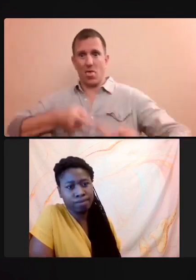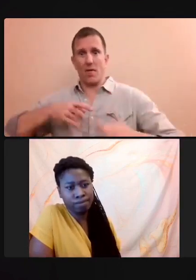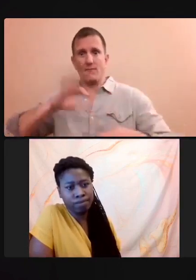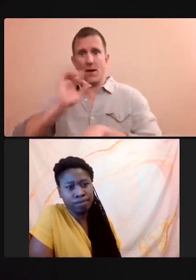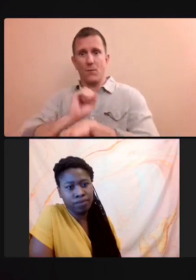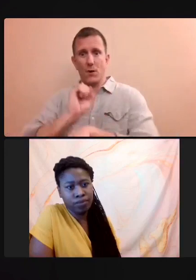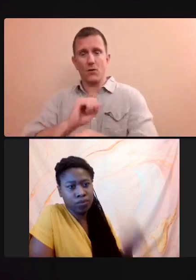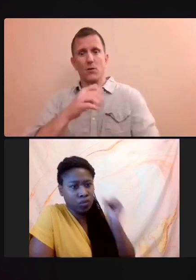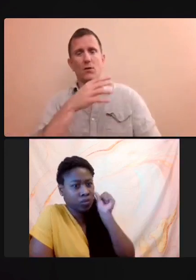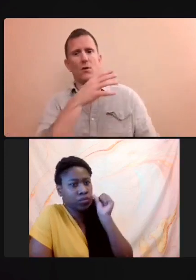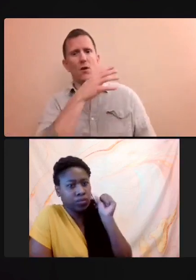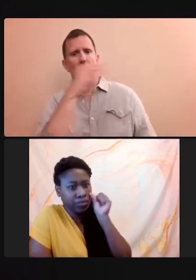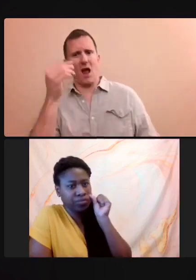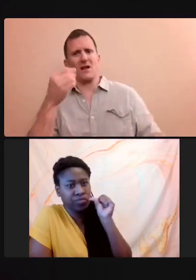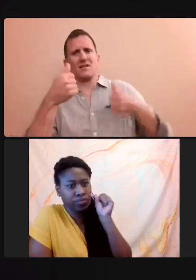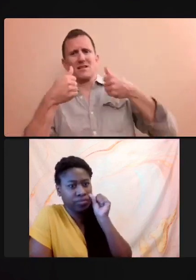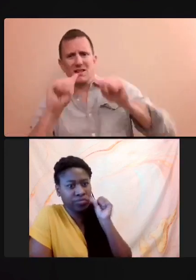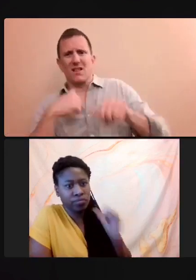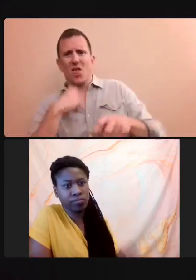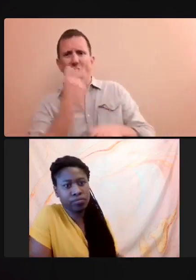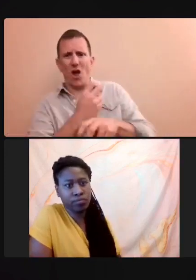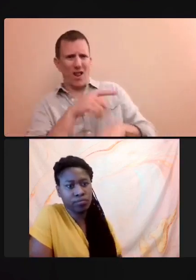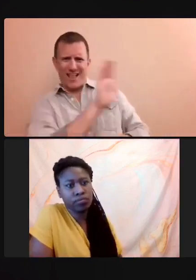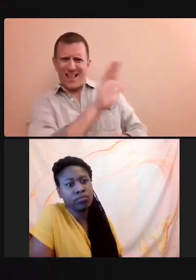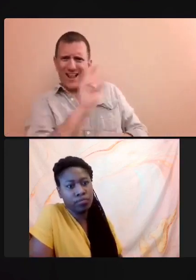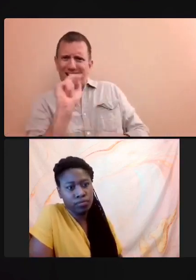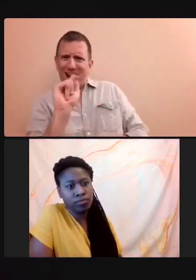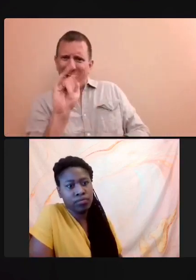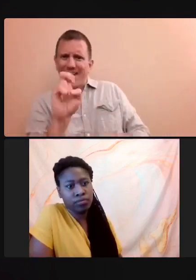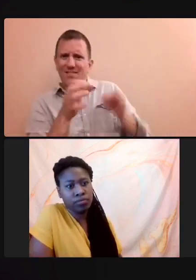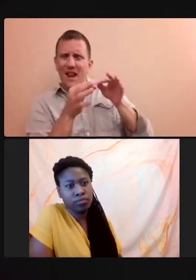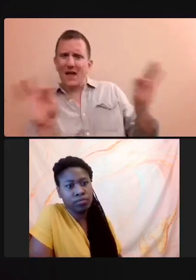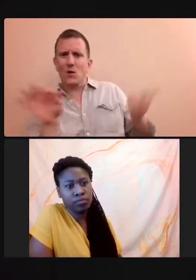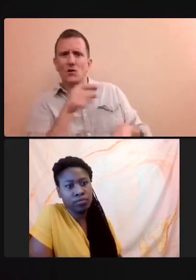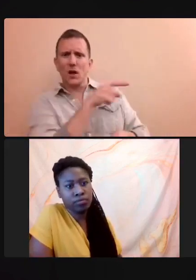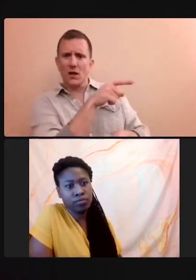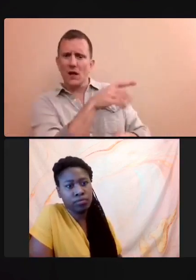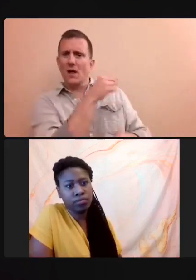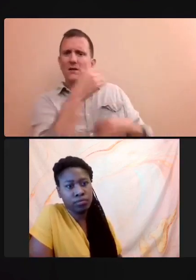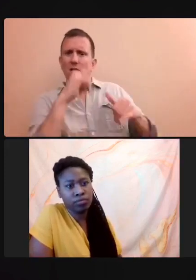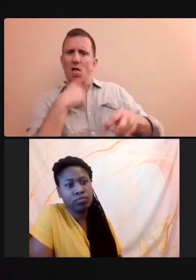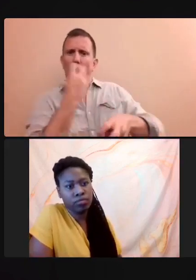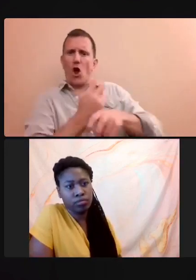more of an effective and more diverse interpreter.